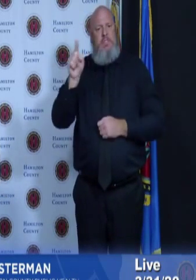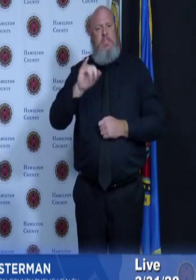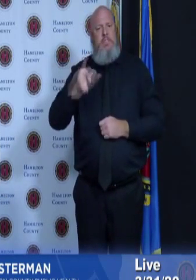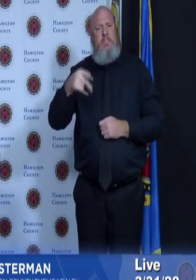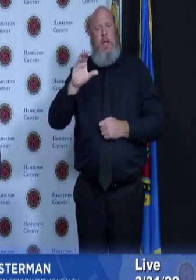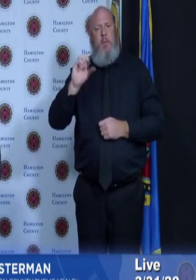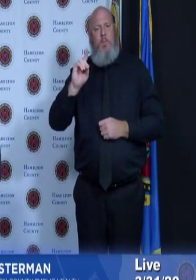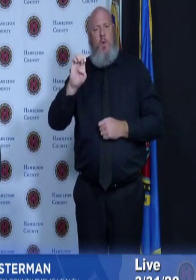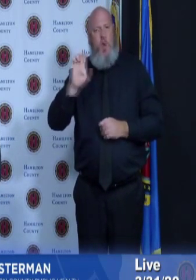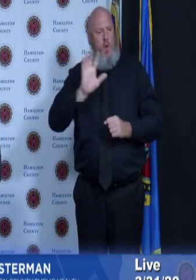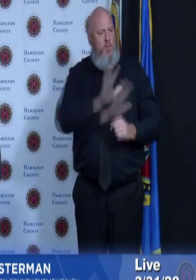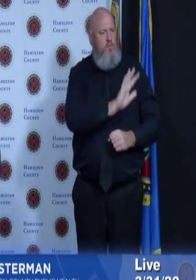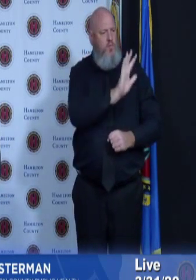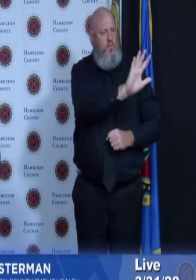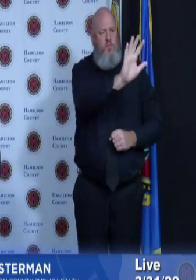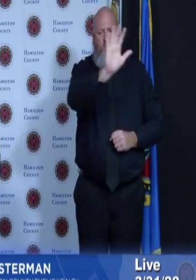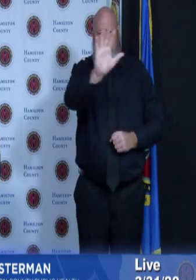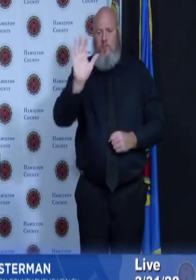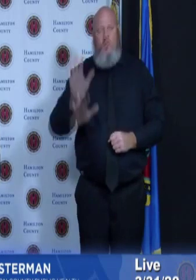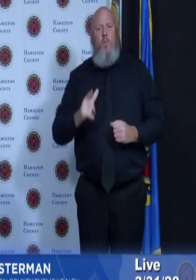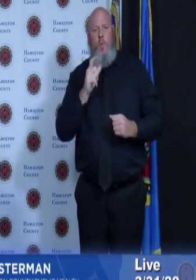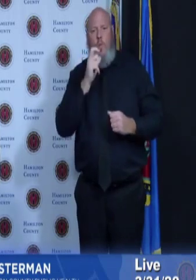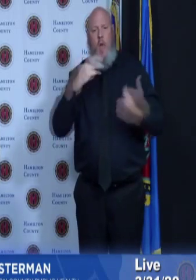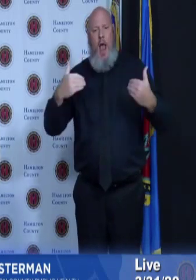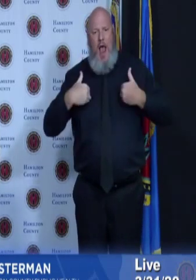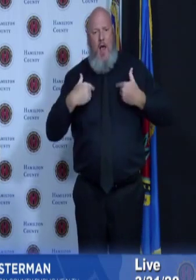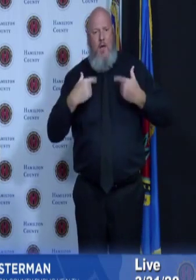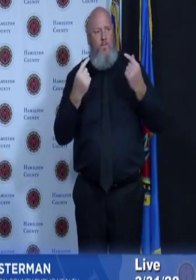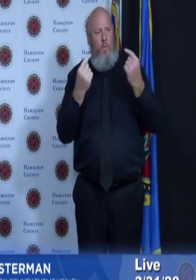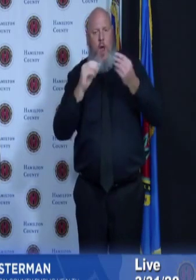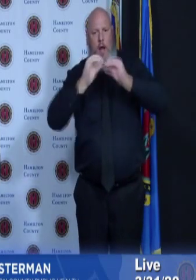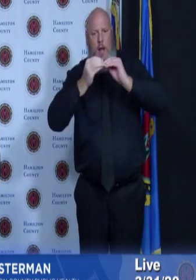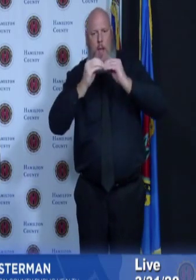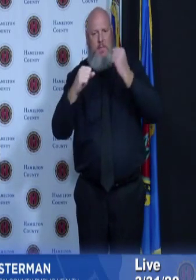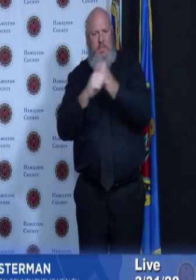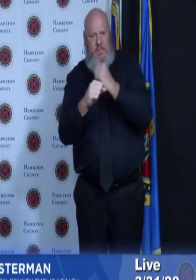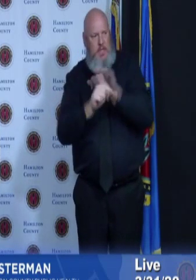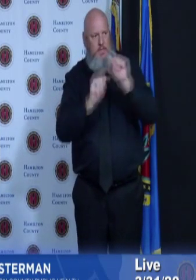those residents that we have within our jurisdiction